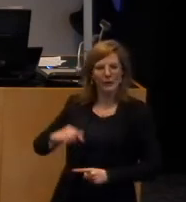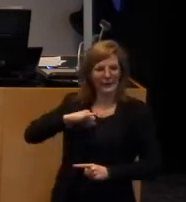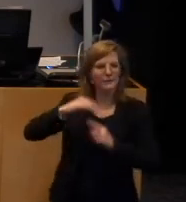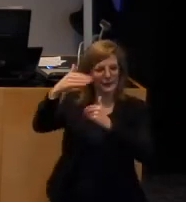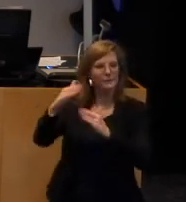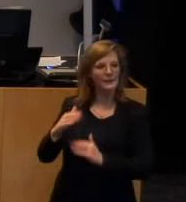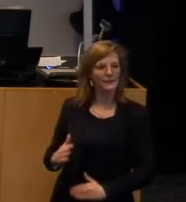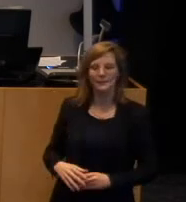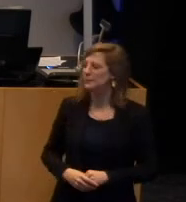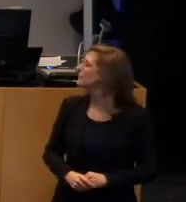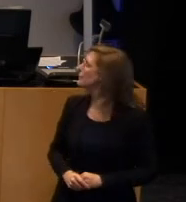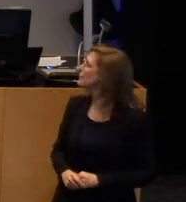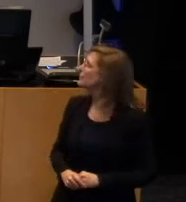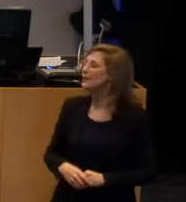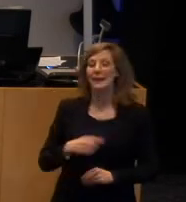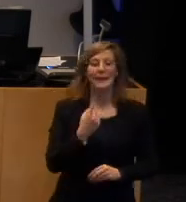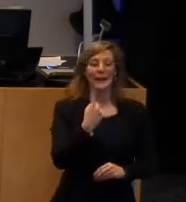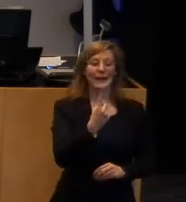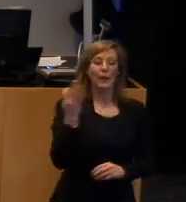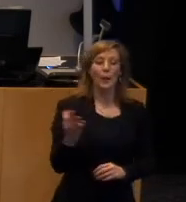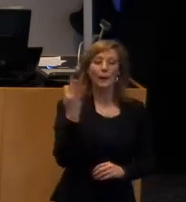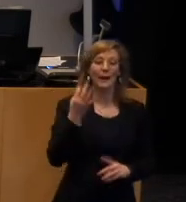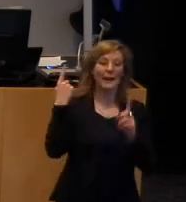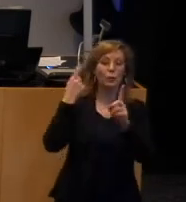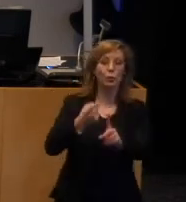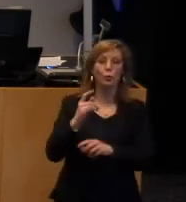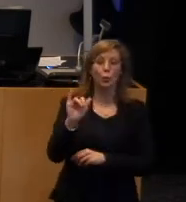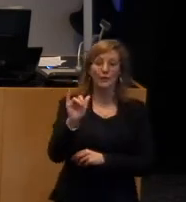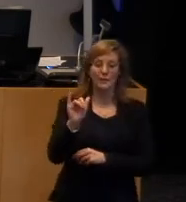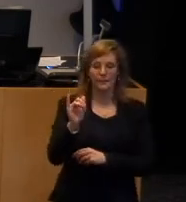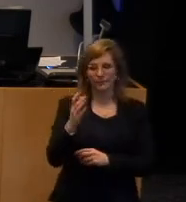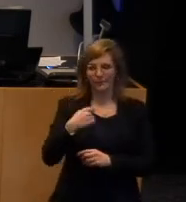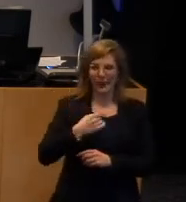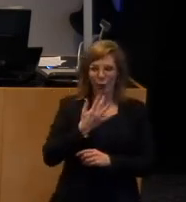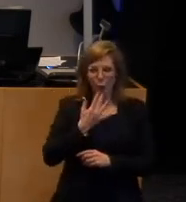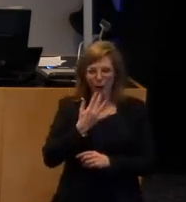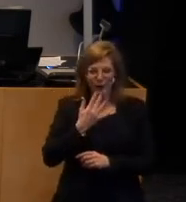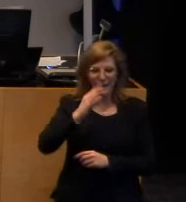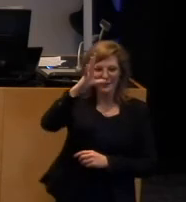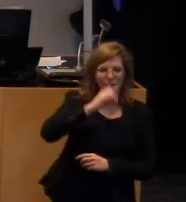Now, an important aim of this research was to understand why interpreters use or reject strategies